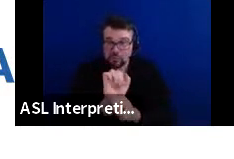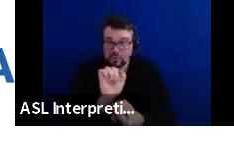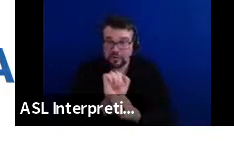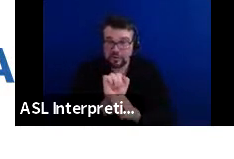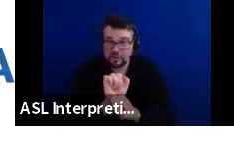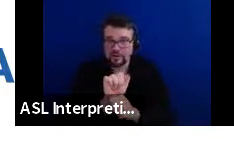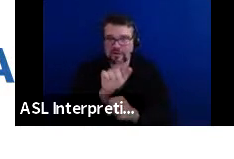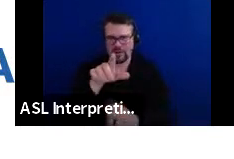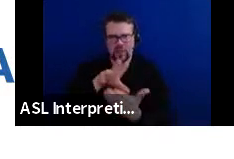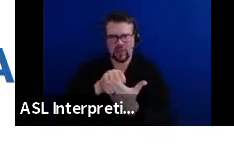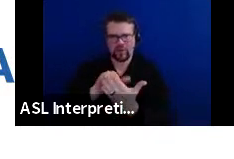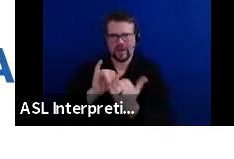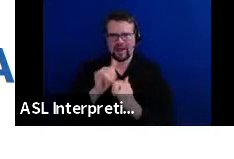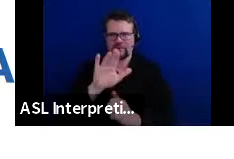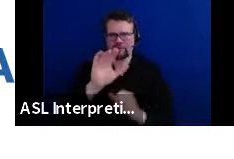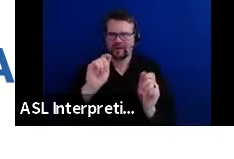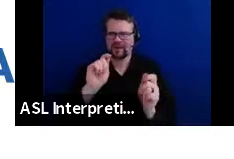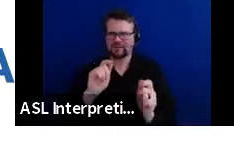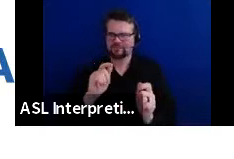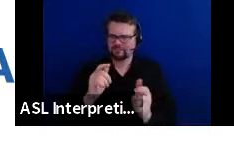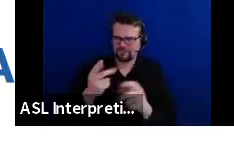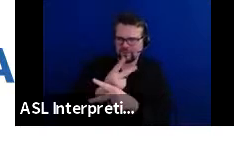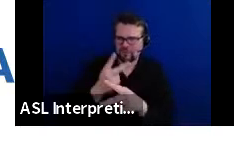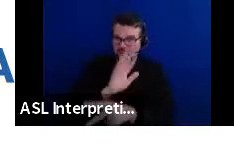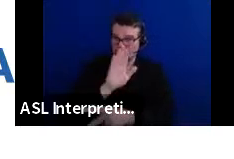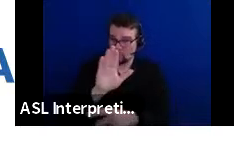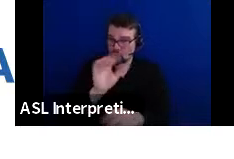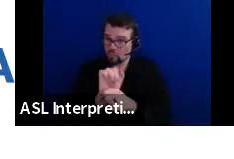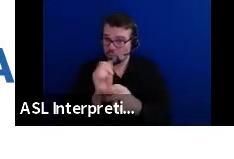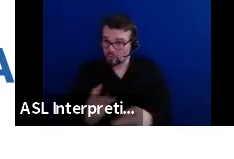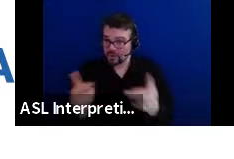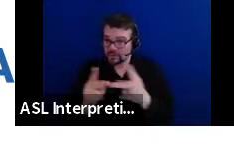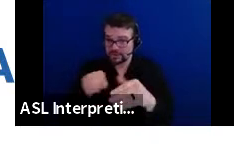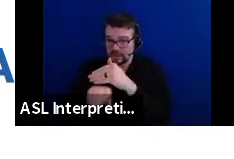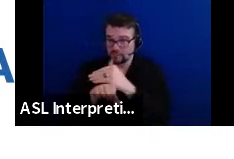ACCESSIBLE YOUR WORK IS AND SOME WAYS OF IMPROVING IT.